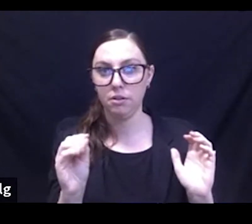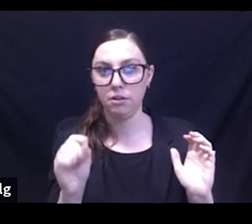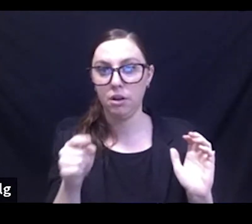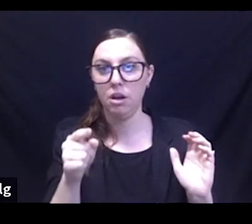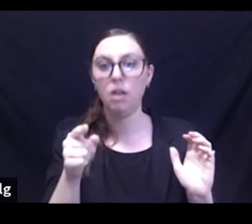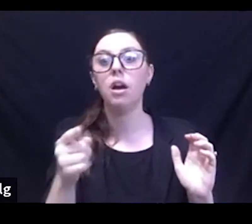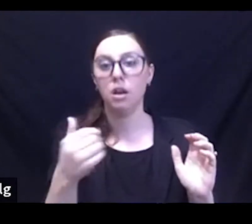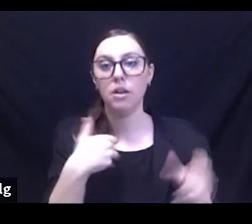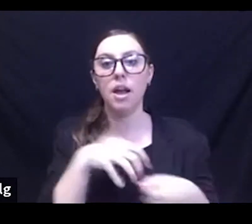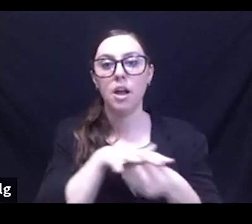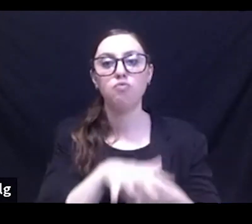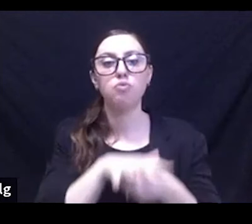oh, you have pressure sores,